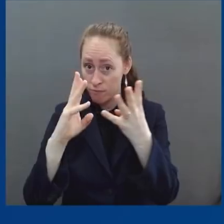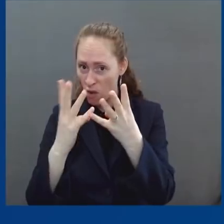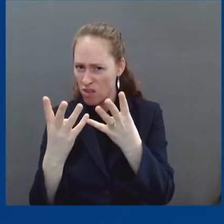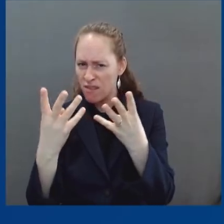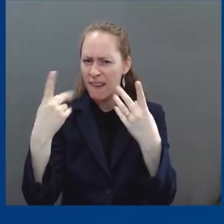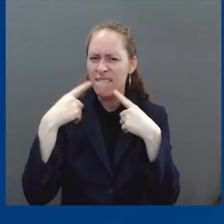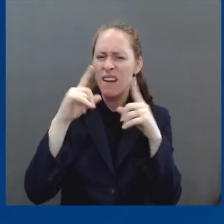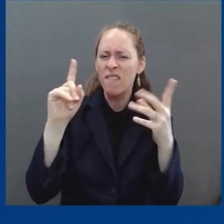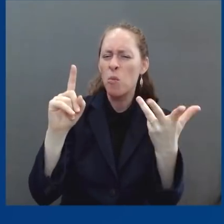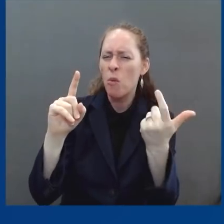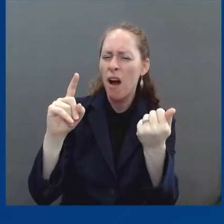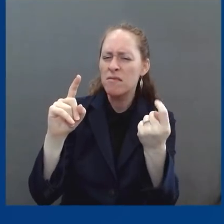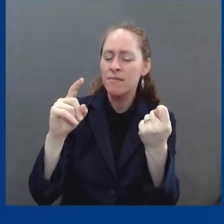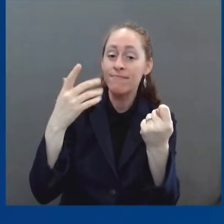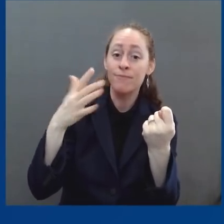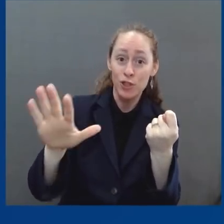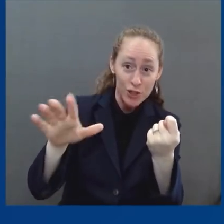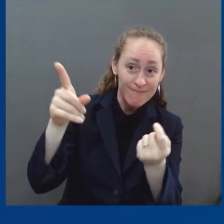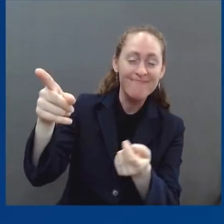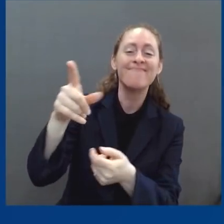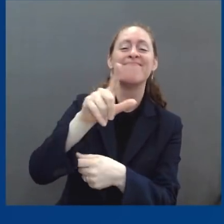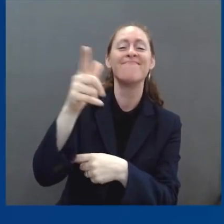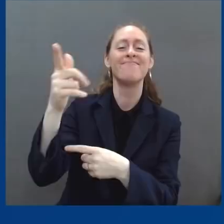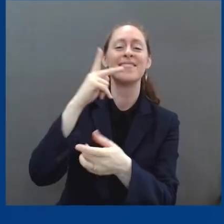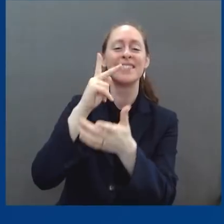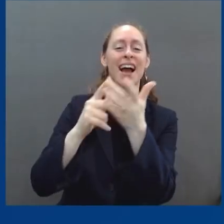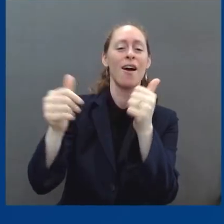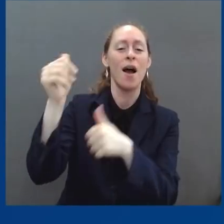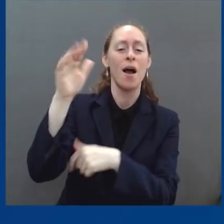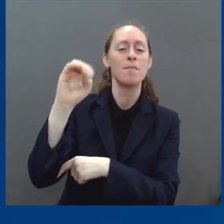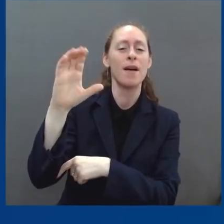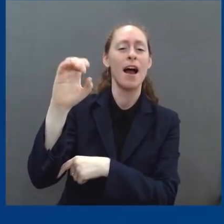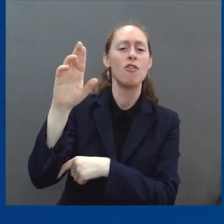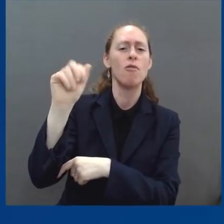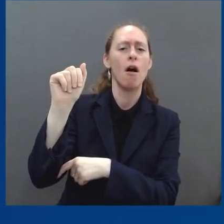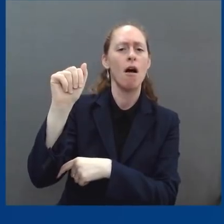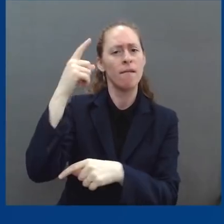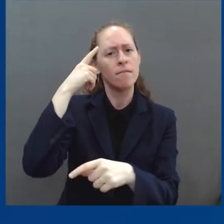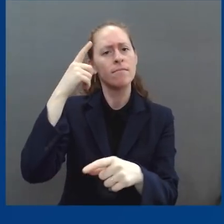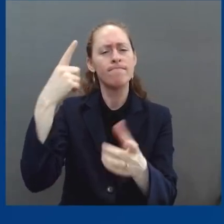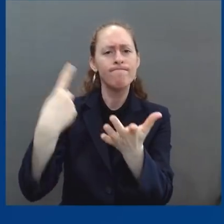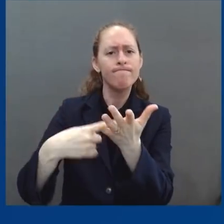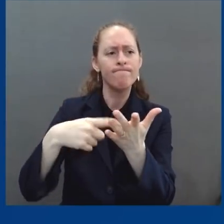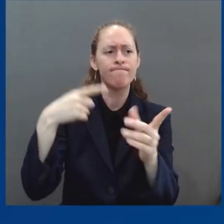First, I want to discuss where we stand on funding for the COVID-19 response.